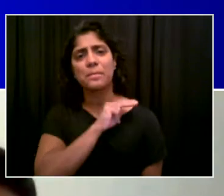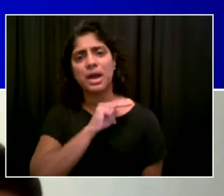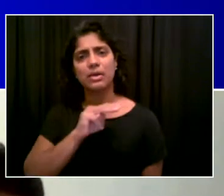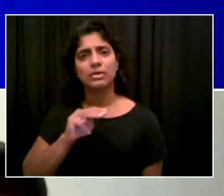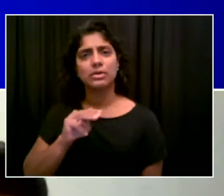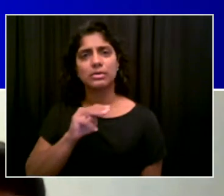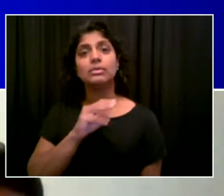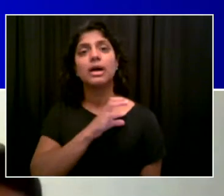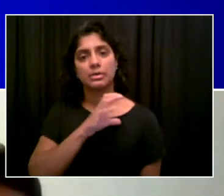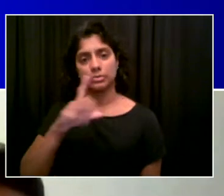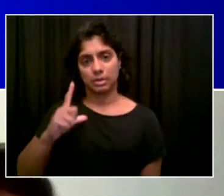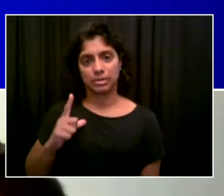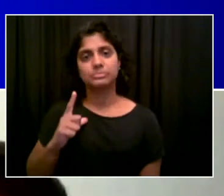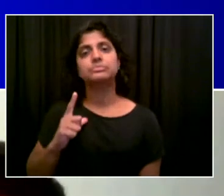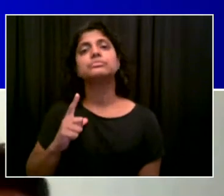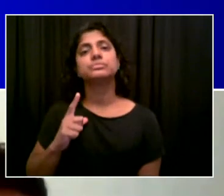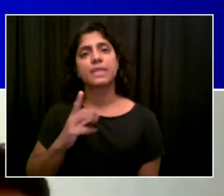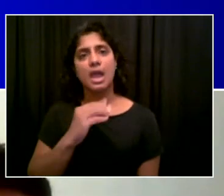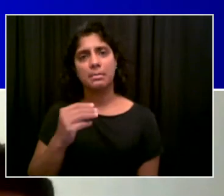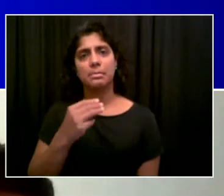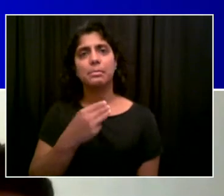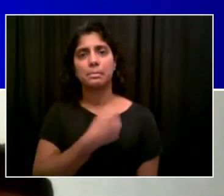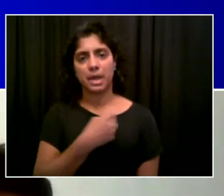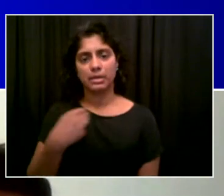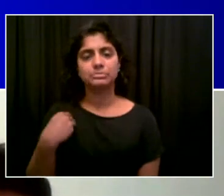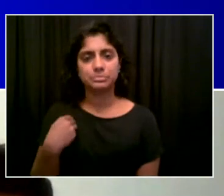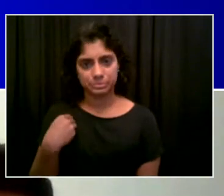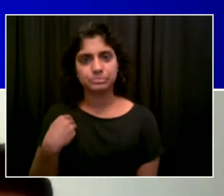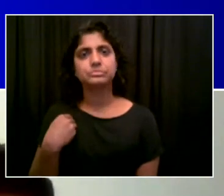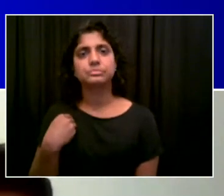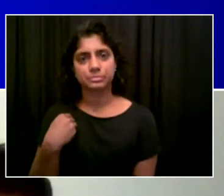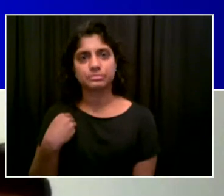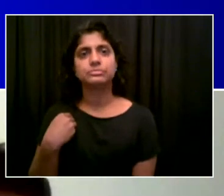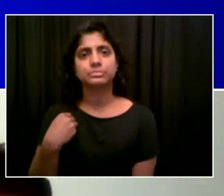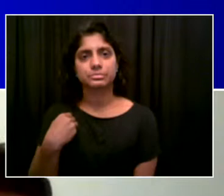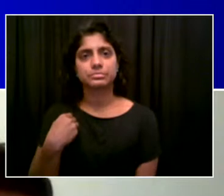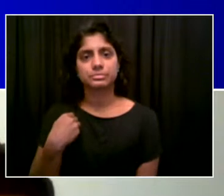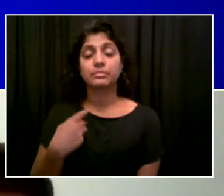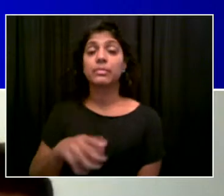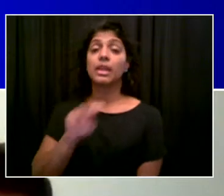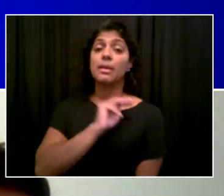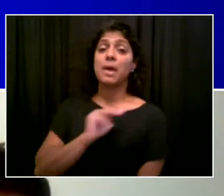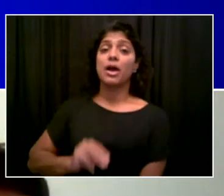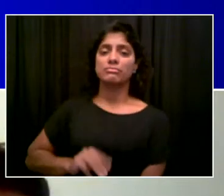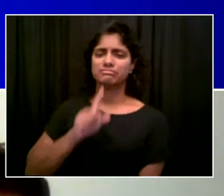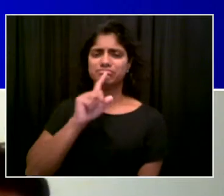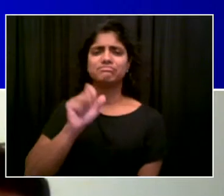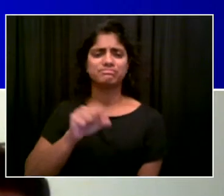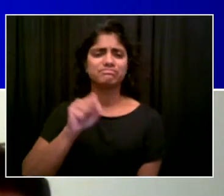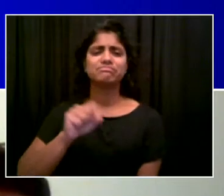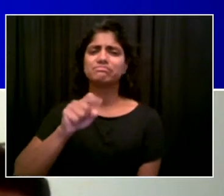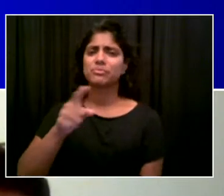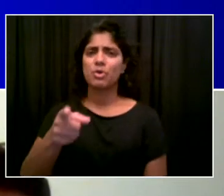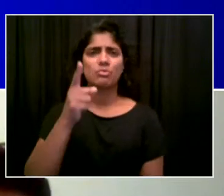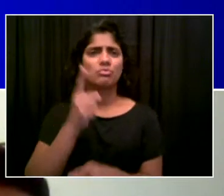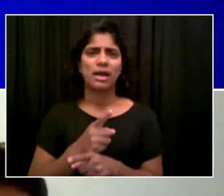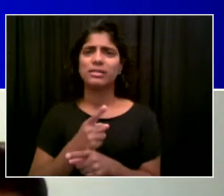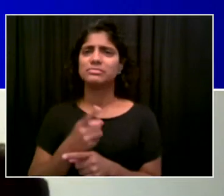THANK YOU COUNCILMEMBER . YOU HAVE ALWAYS BEEN A VOICE FOR EQUITY. THERE CAN'T BE EQUITY ITWHUTO